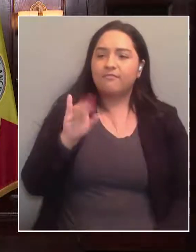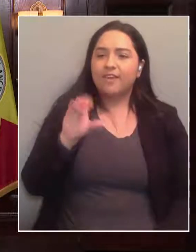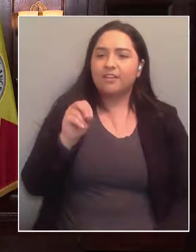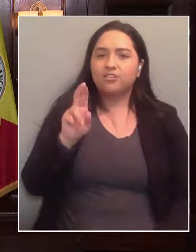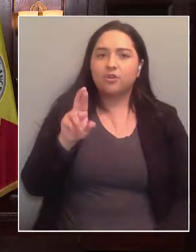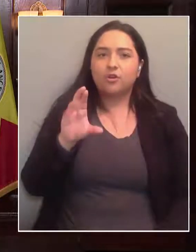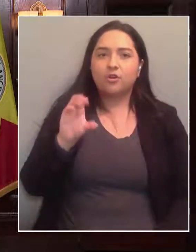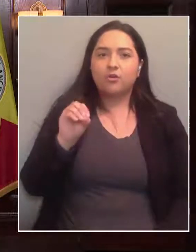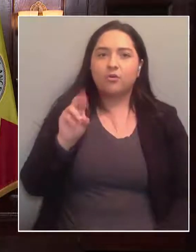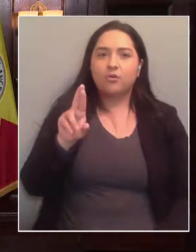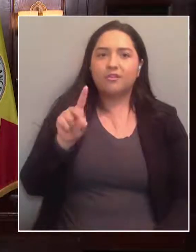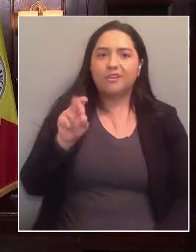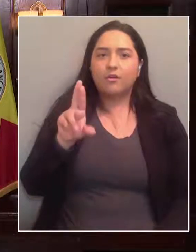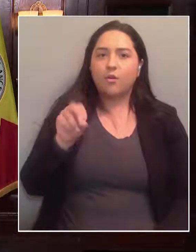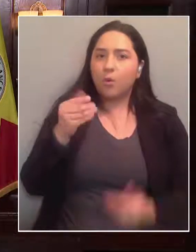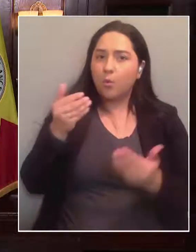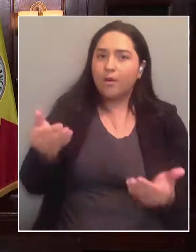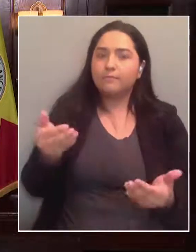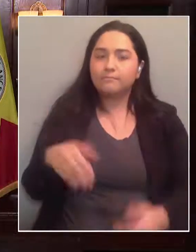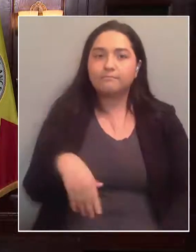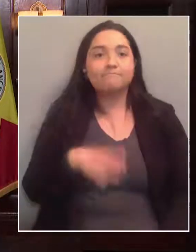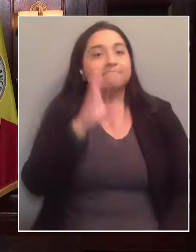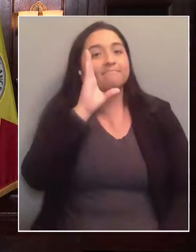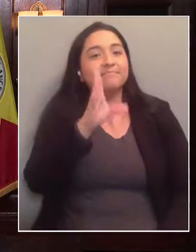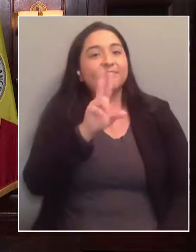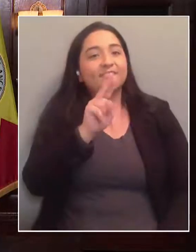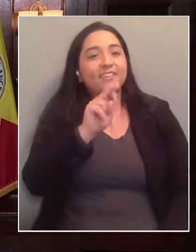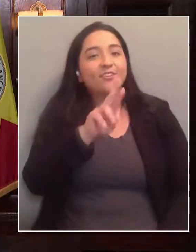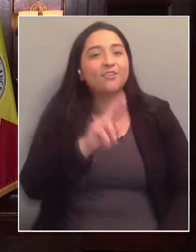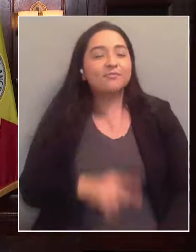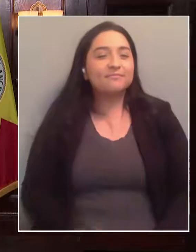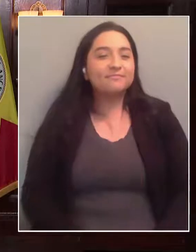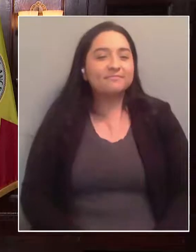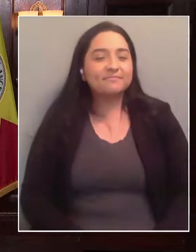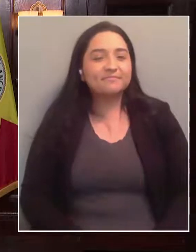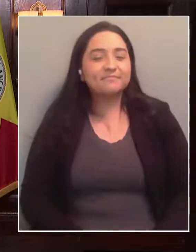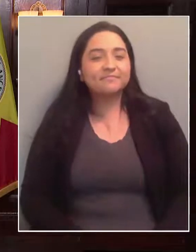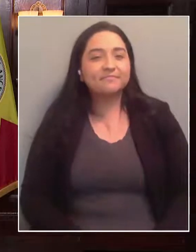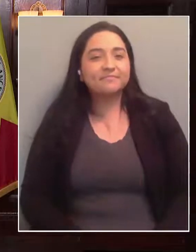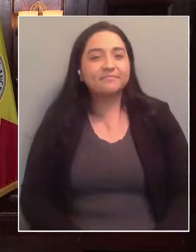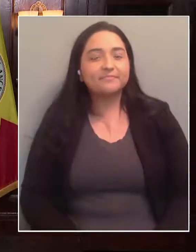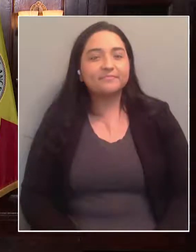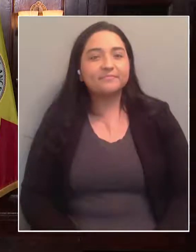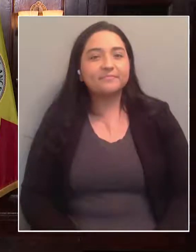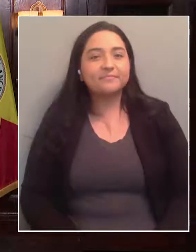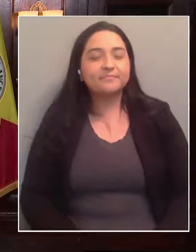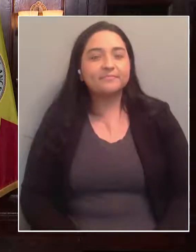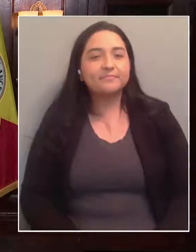FIRST COMES FROM VICTOR CORDERO. Mayor Garcetti: HOLA VICTOR. BUENAS TARDES.